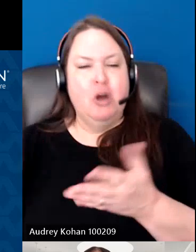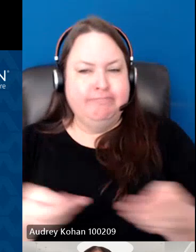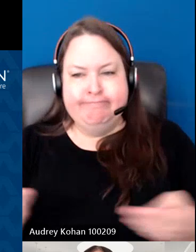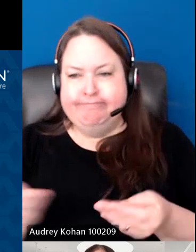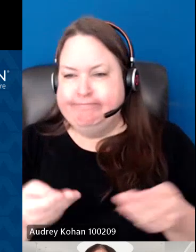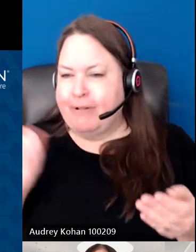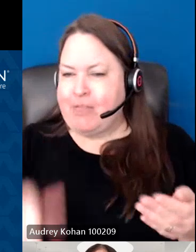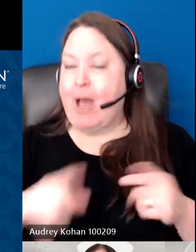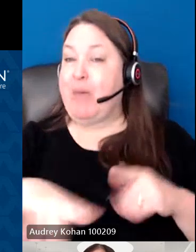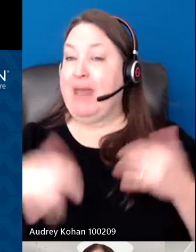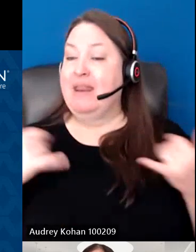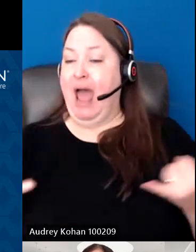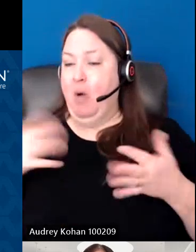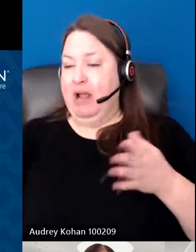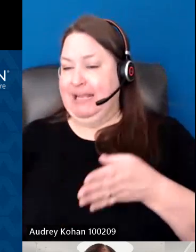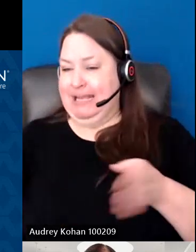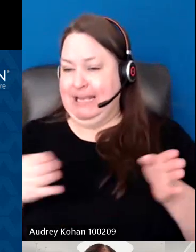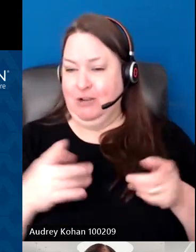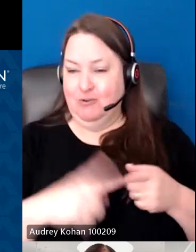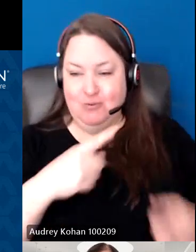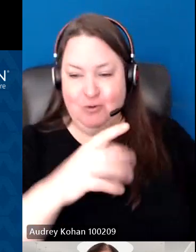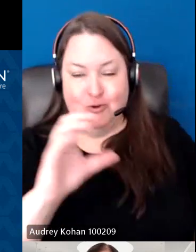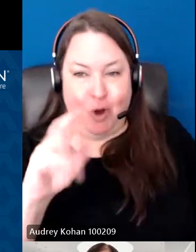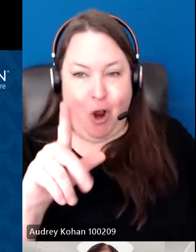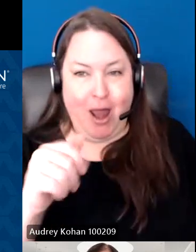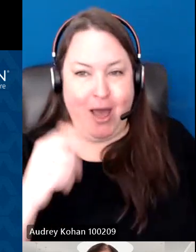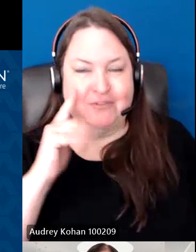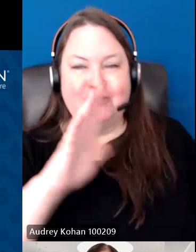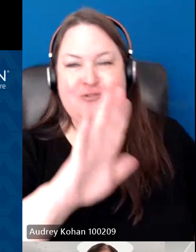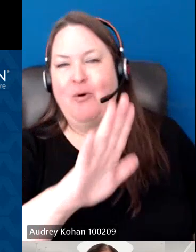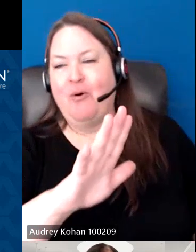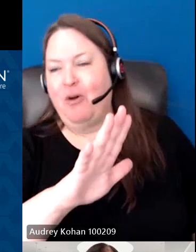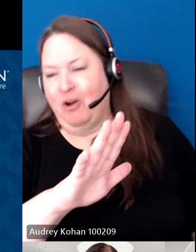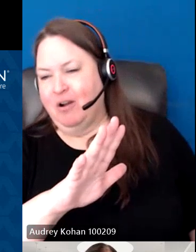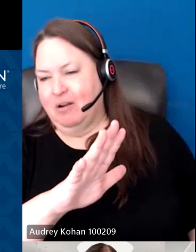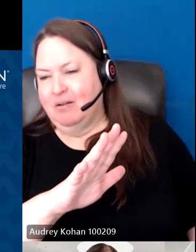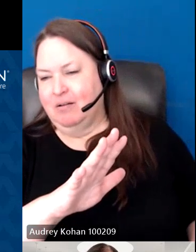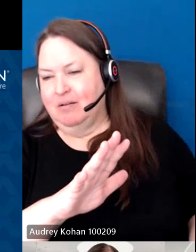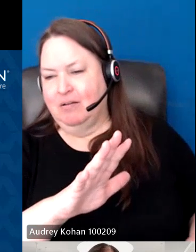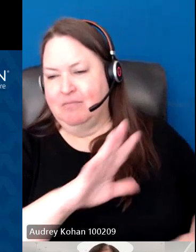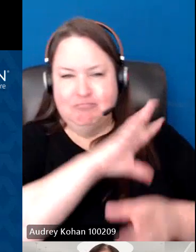like to now pivot over to Carla please for your content for our session excellent excellent let's